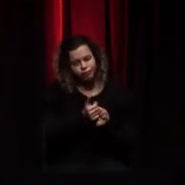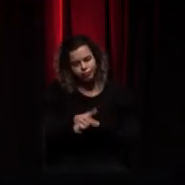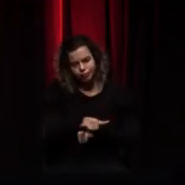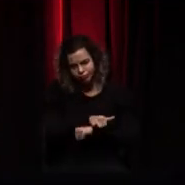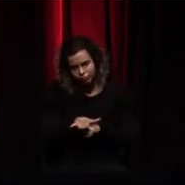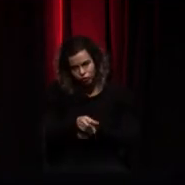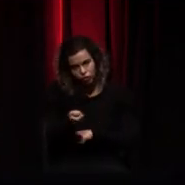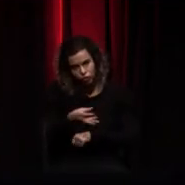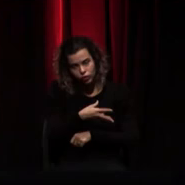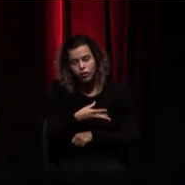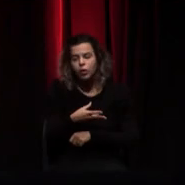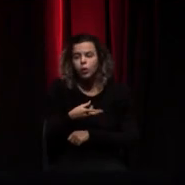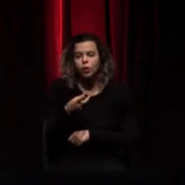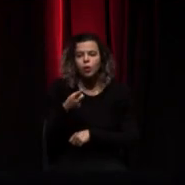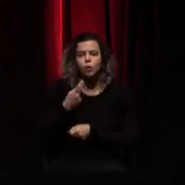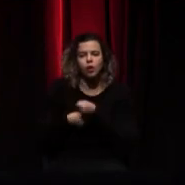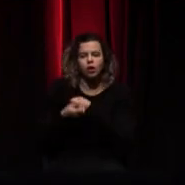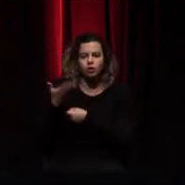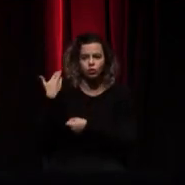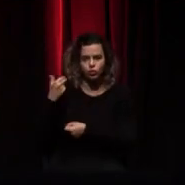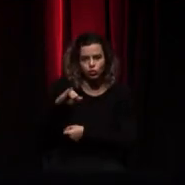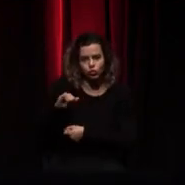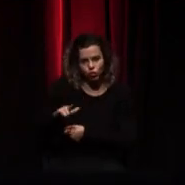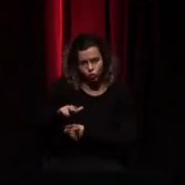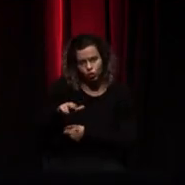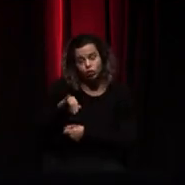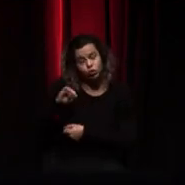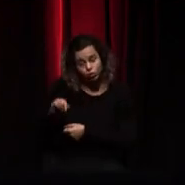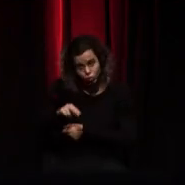in June last year and we have talked a lot about that.